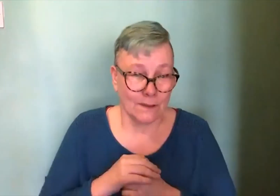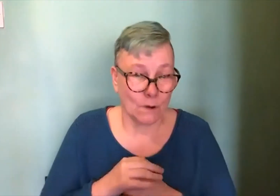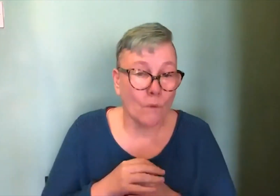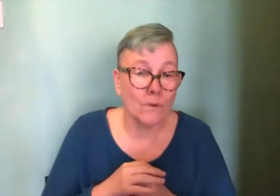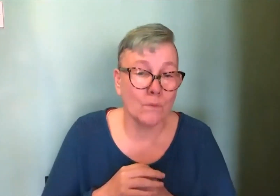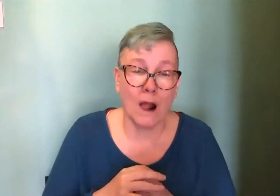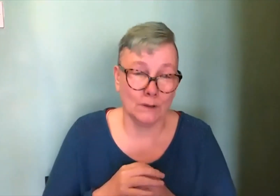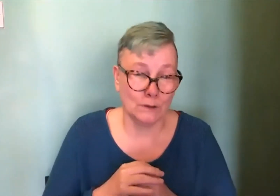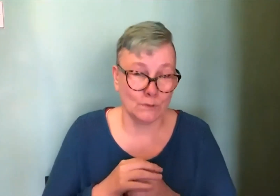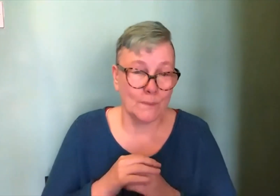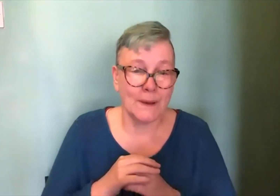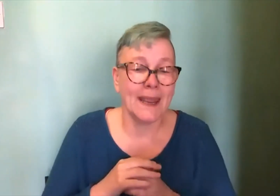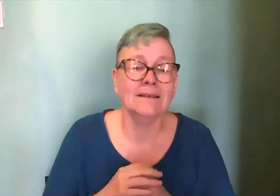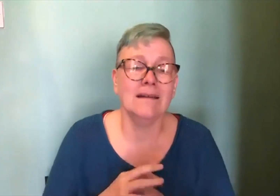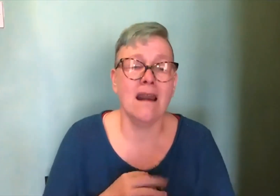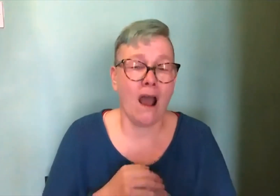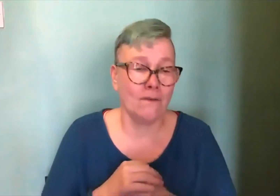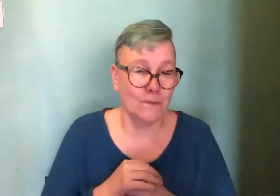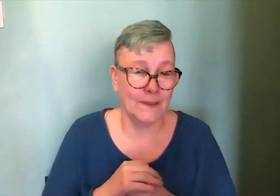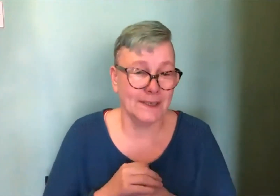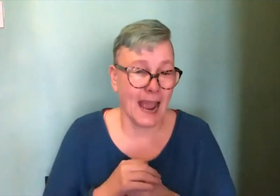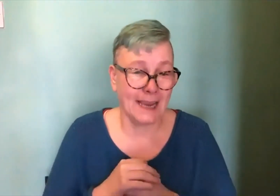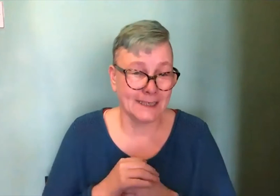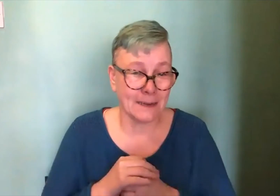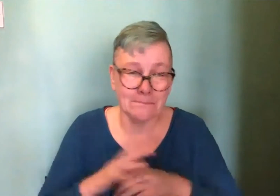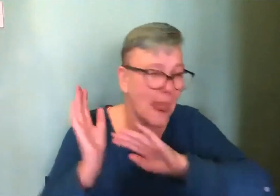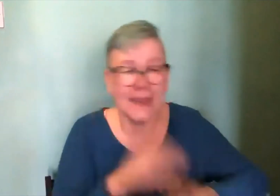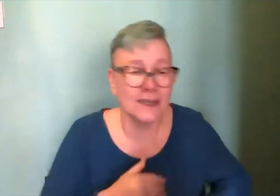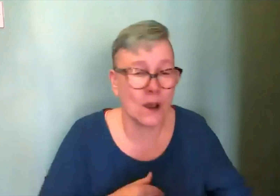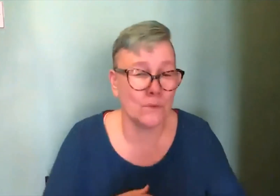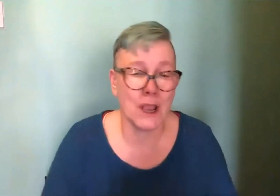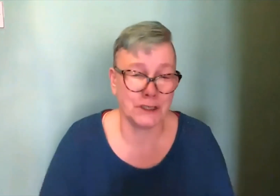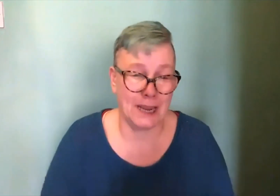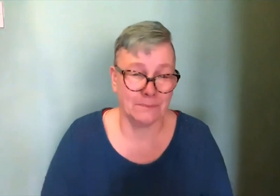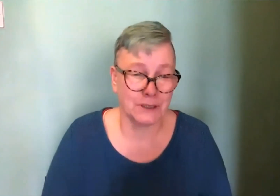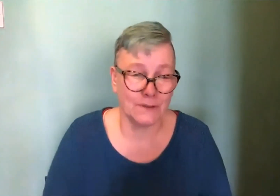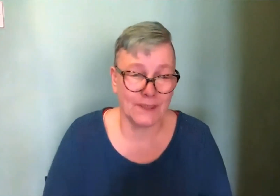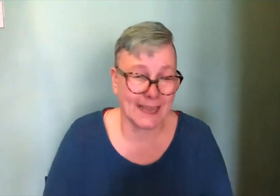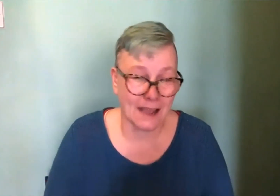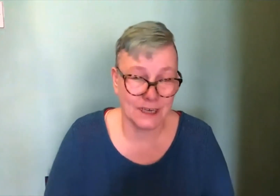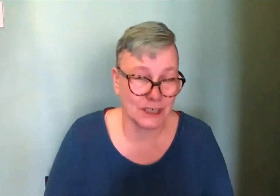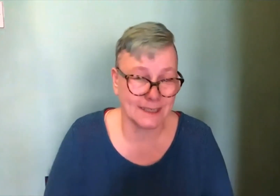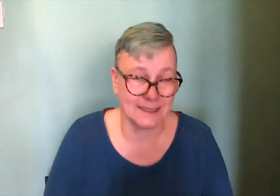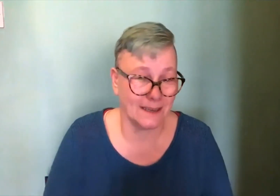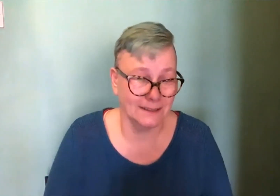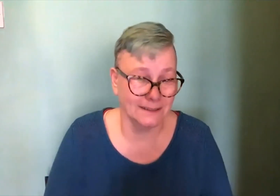that all the world will be in love with night and pay no worship to the garish sun.